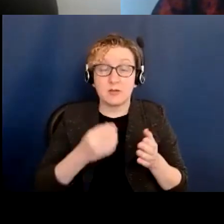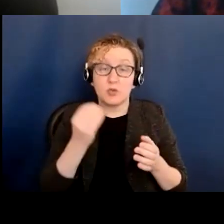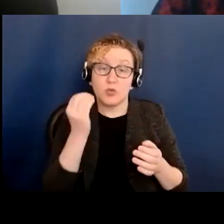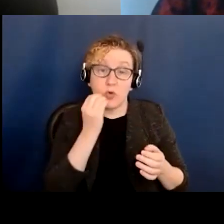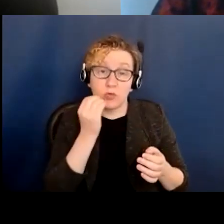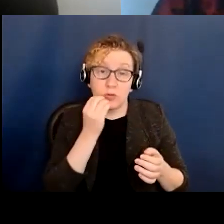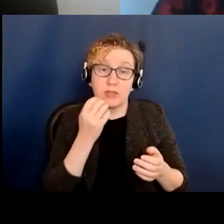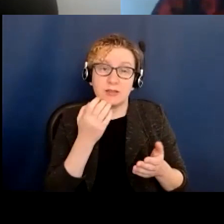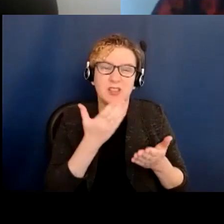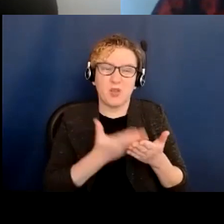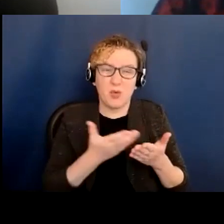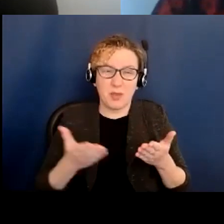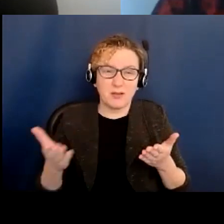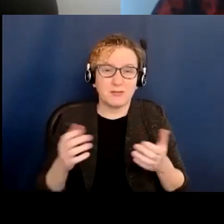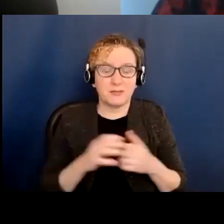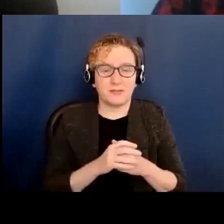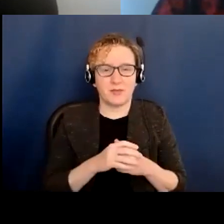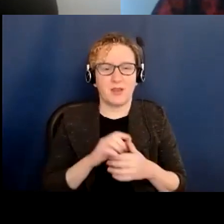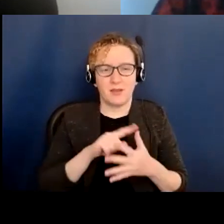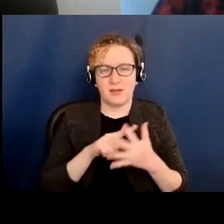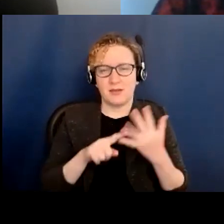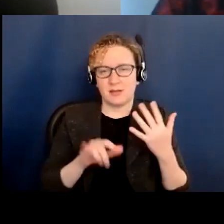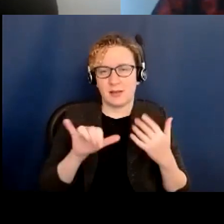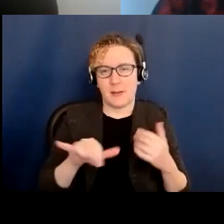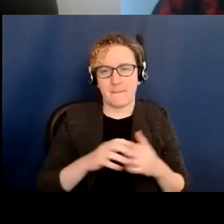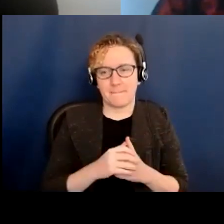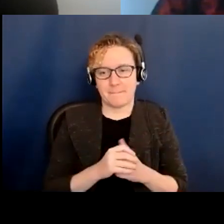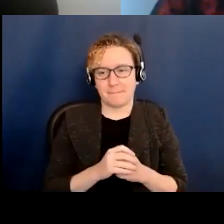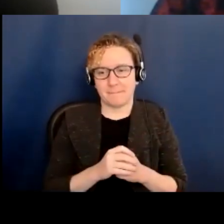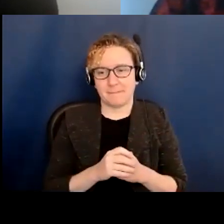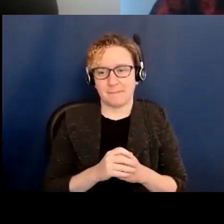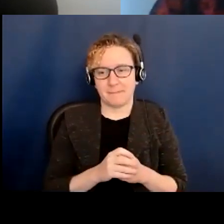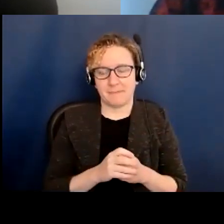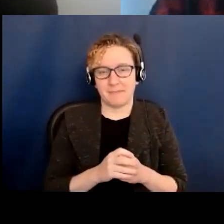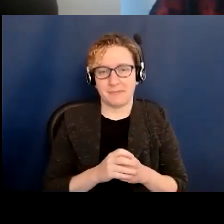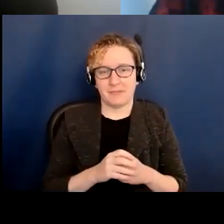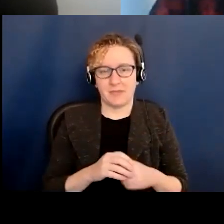Erika, I heard you mention the ‘60s.